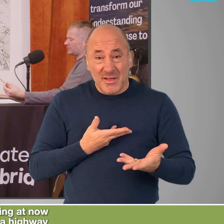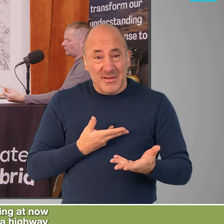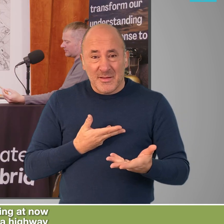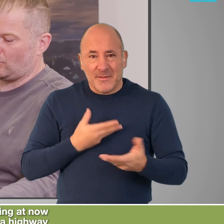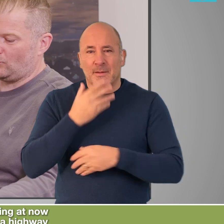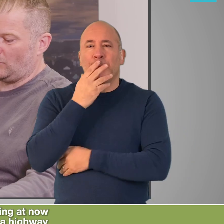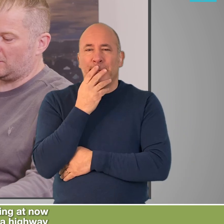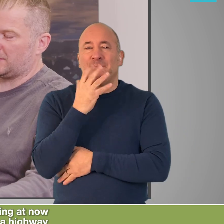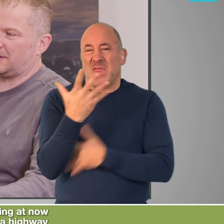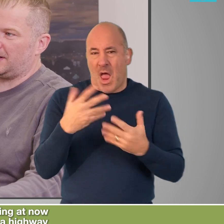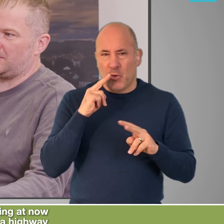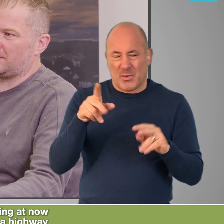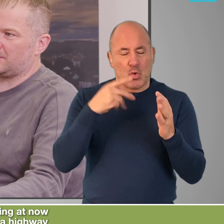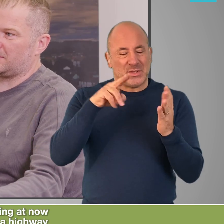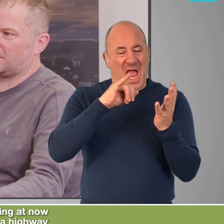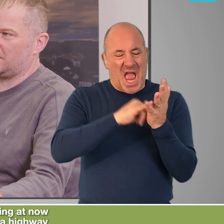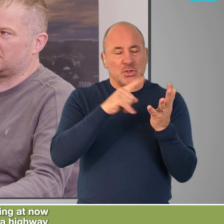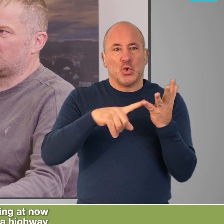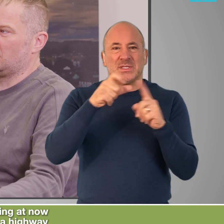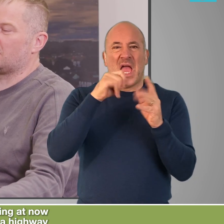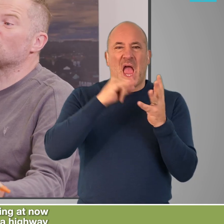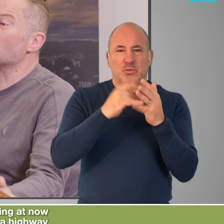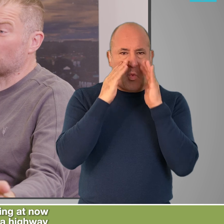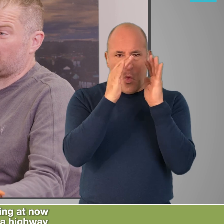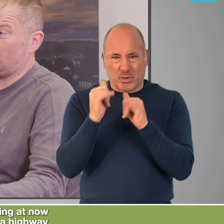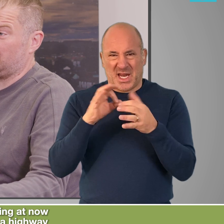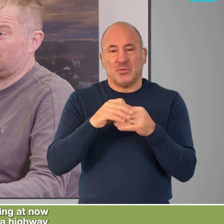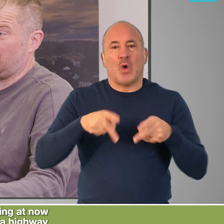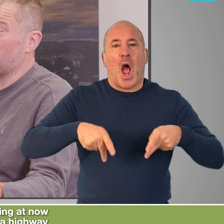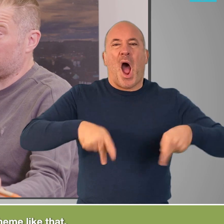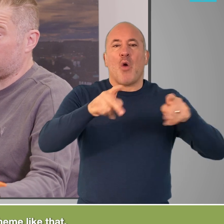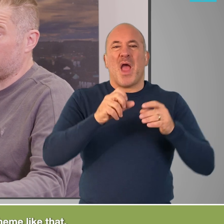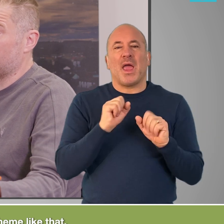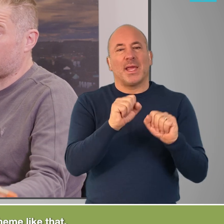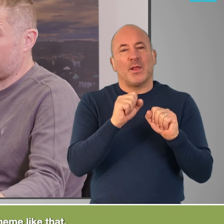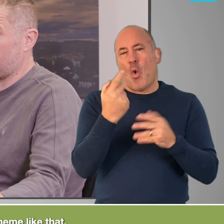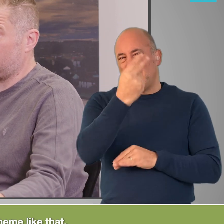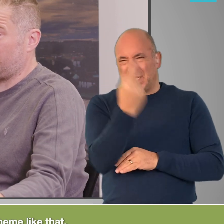So what we're looking at now is a SUDS audit on a highway scheme or a design scheme like that,